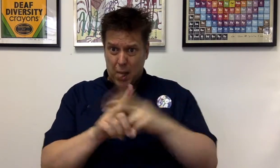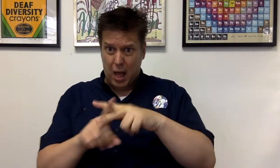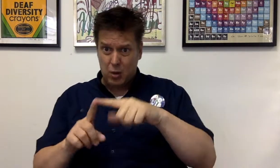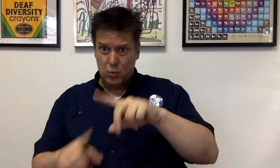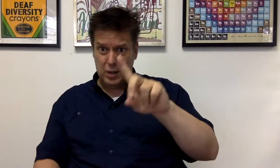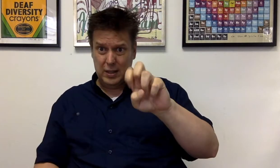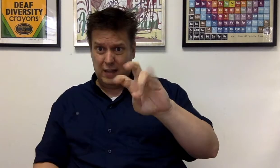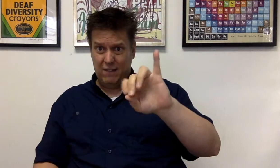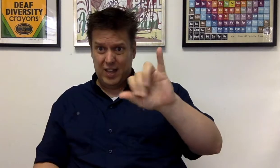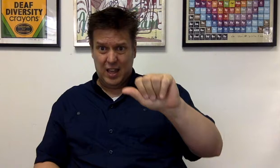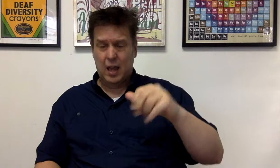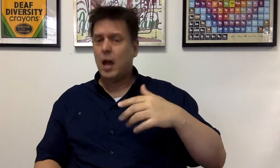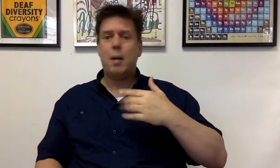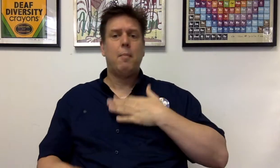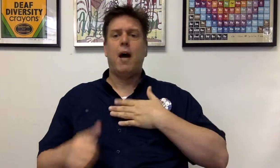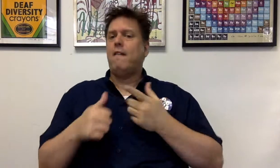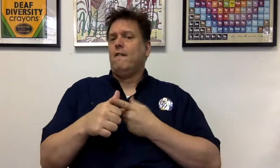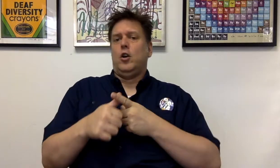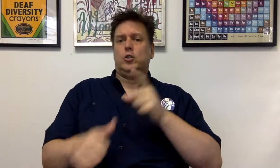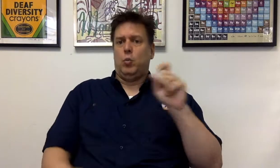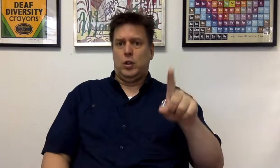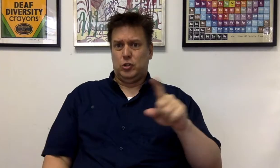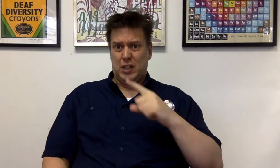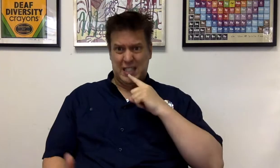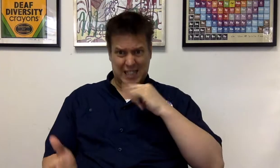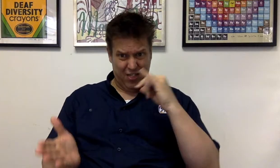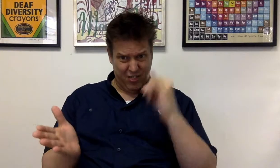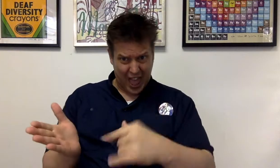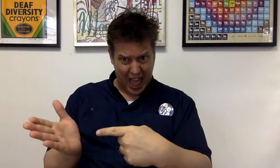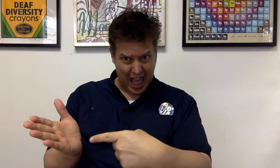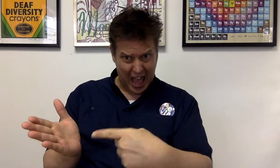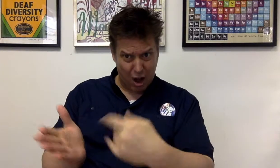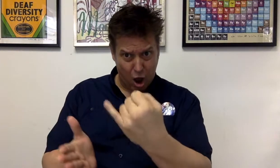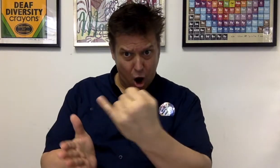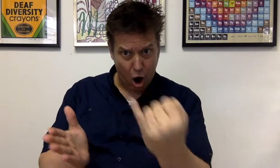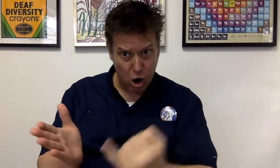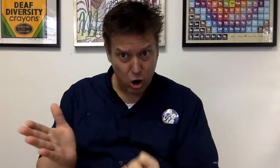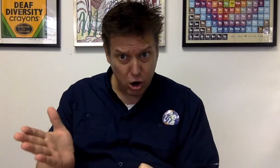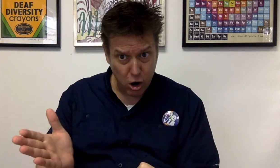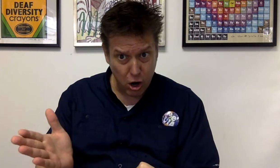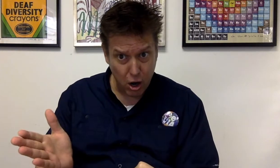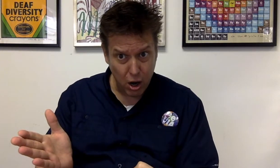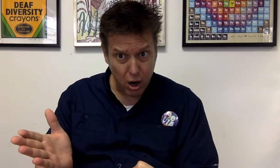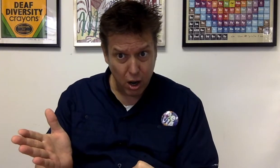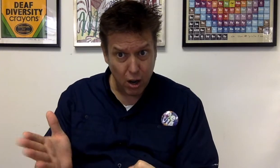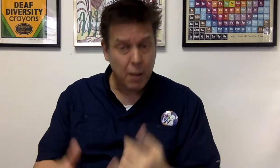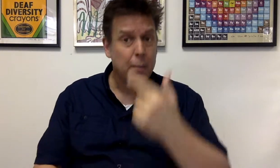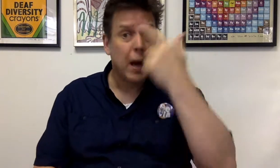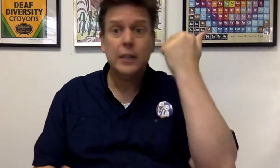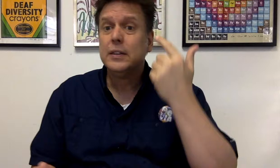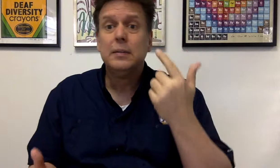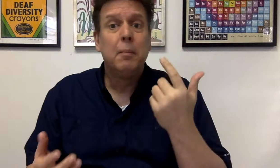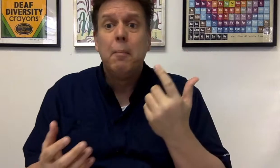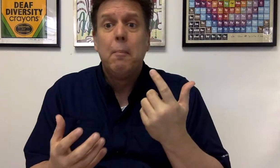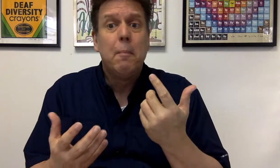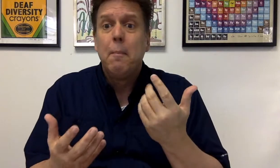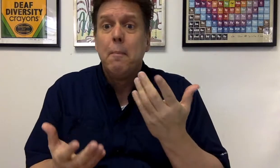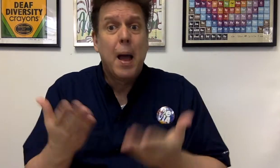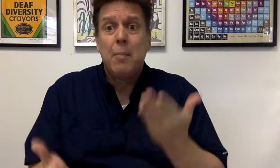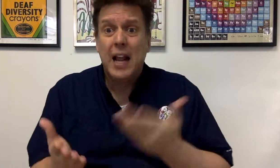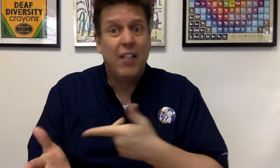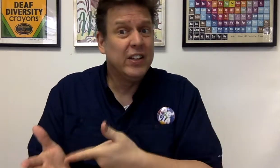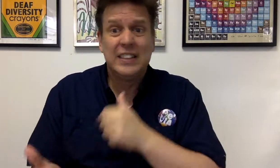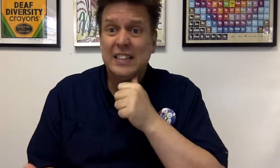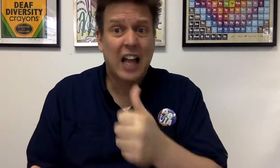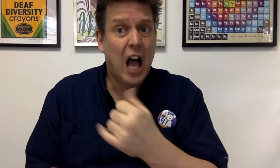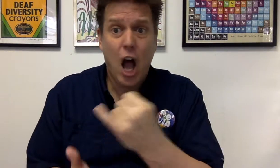applies to De'VIA, I really think a more basic question is this: Is your work art?